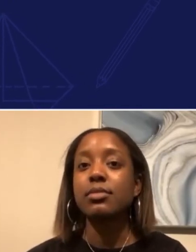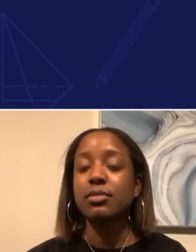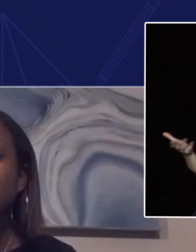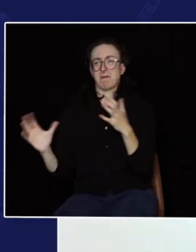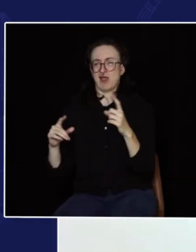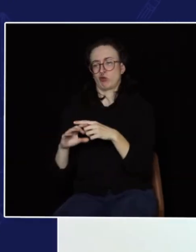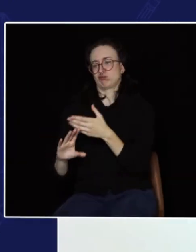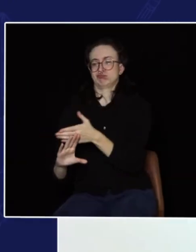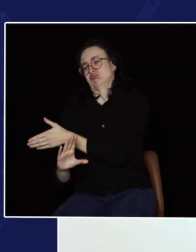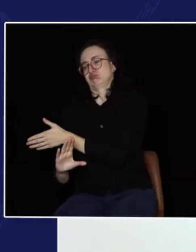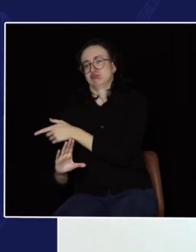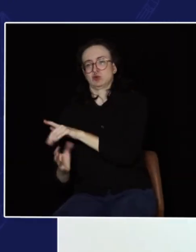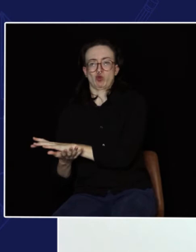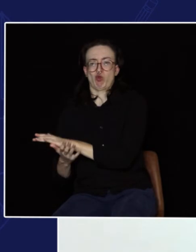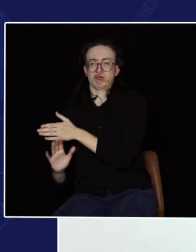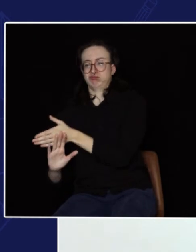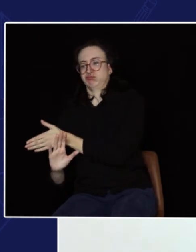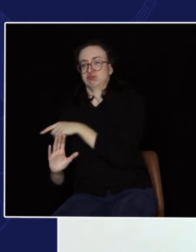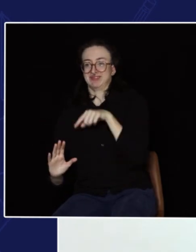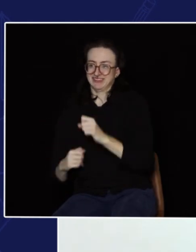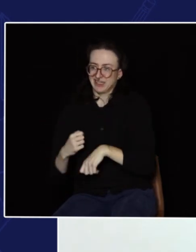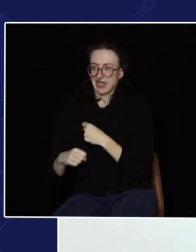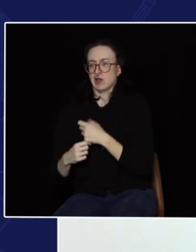[YABSERA:] Um, I guess, it’s more in advocating myself,